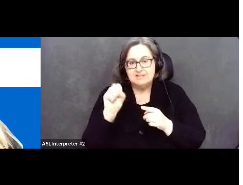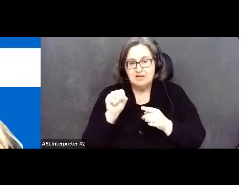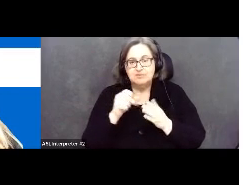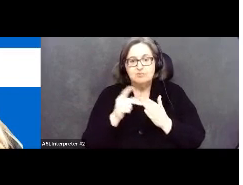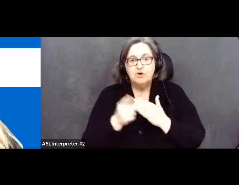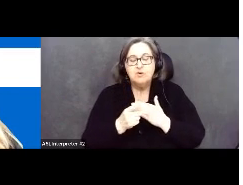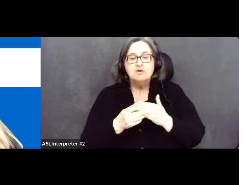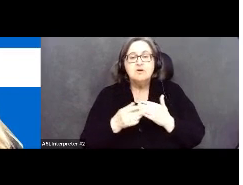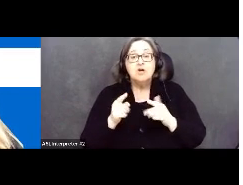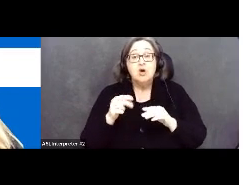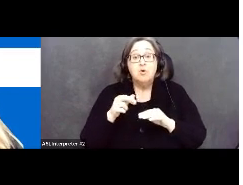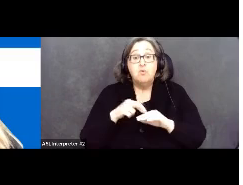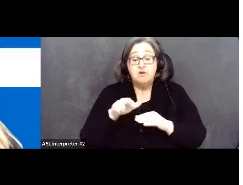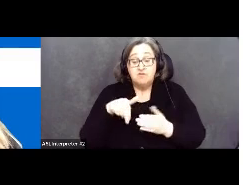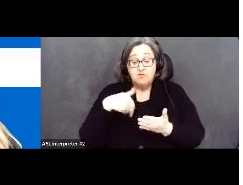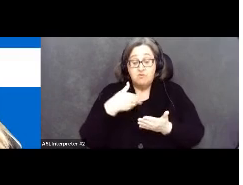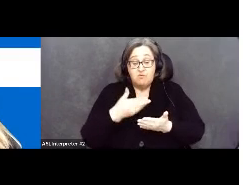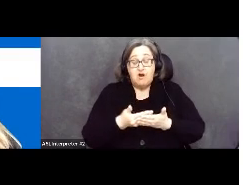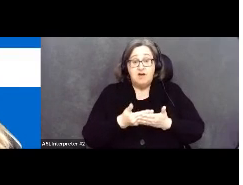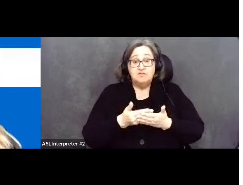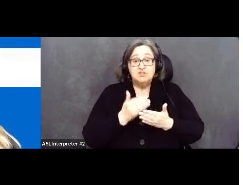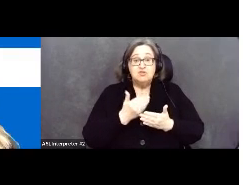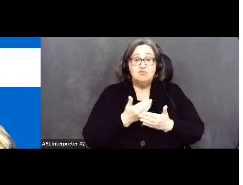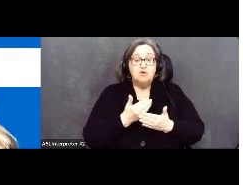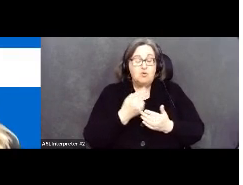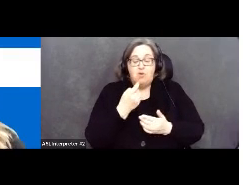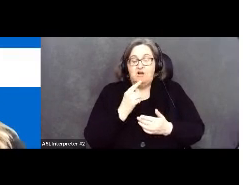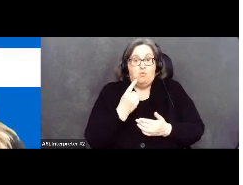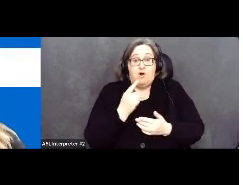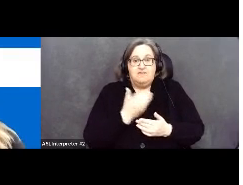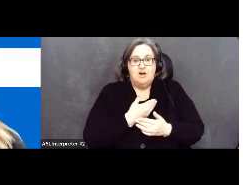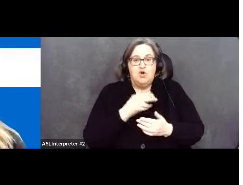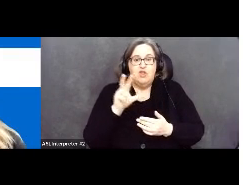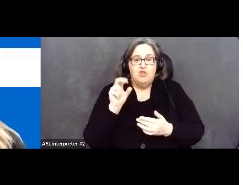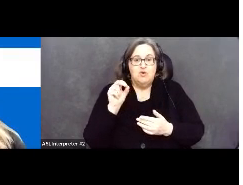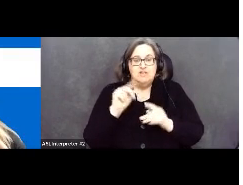When a referral comes in to us, to one of our 30 teams, what happens is, parents need